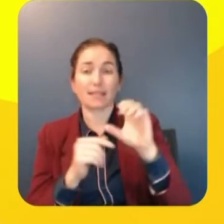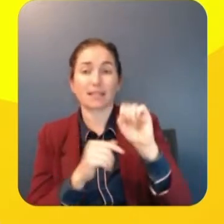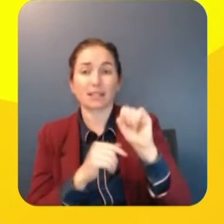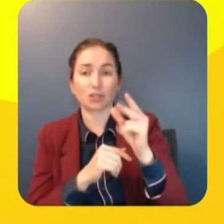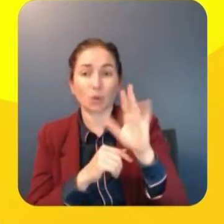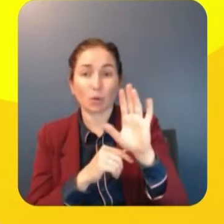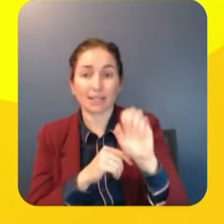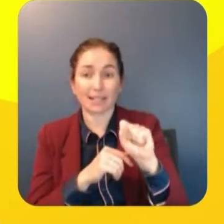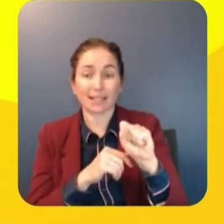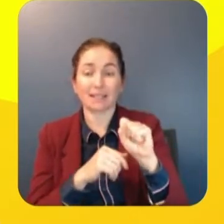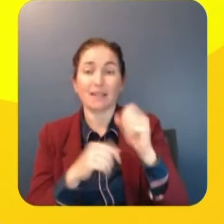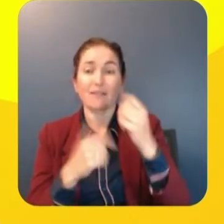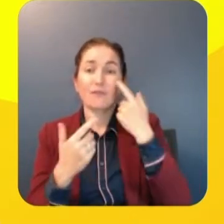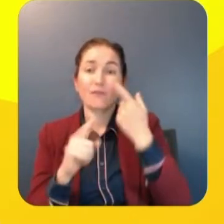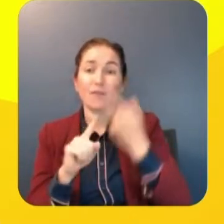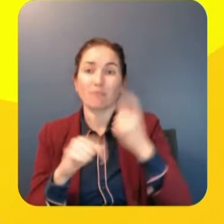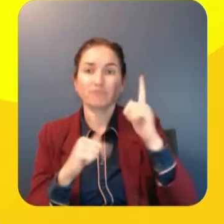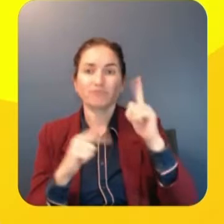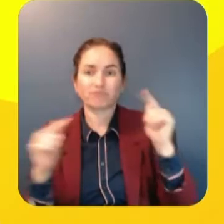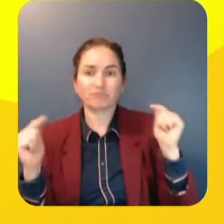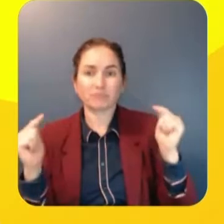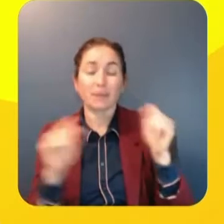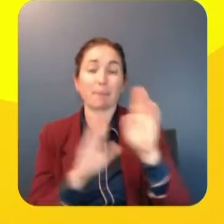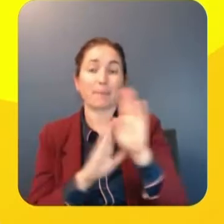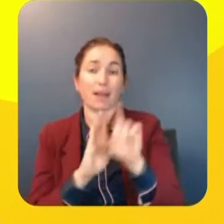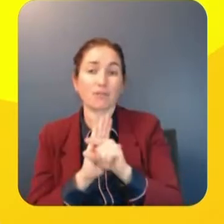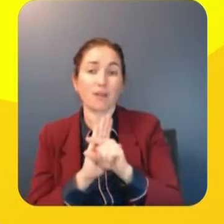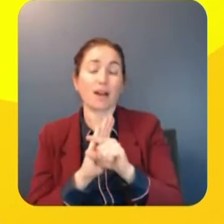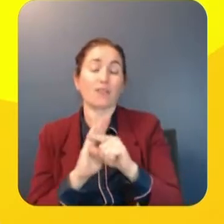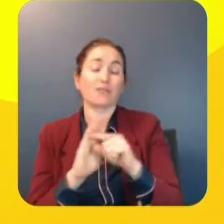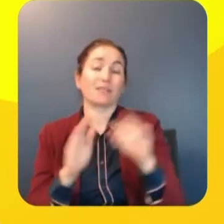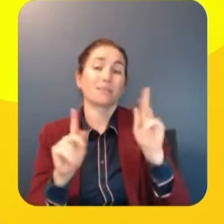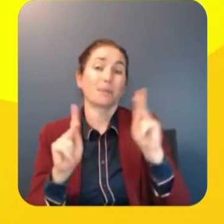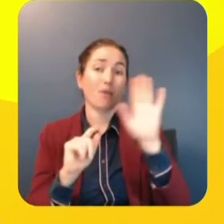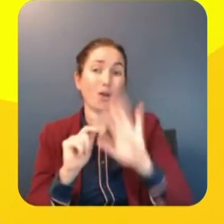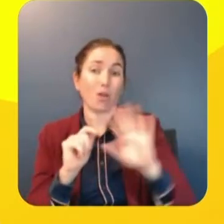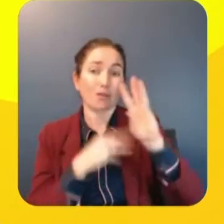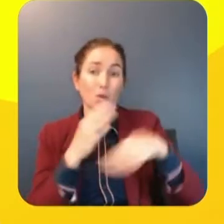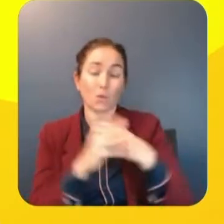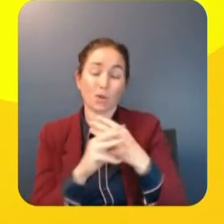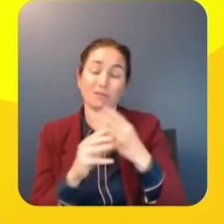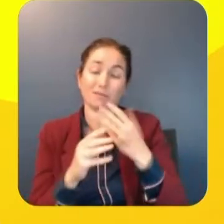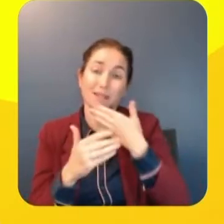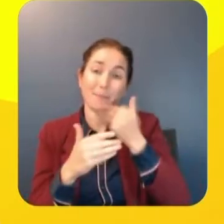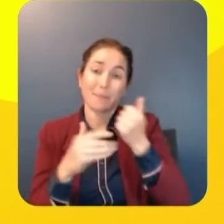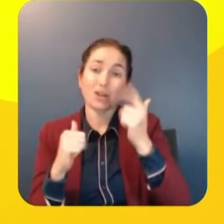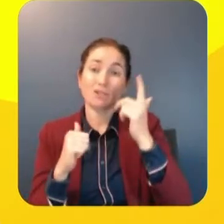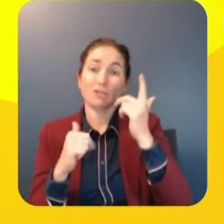background of candidates around the world. Then we have a better shot at bringing more diverse team members into our business.